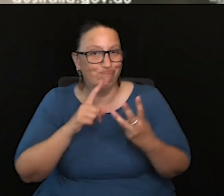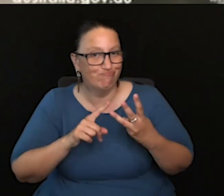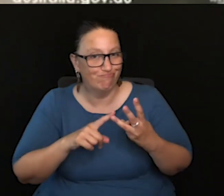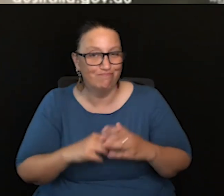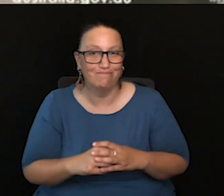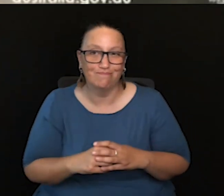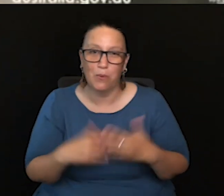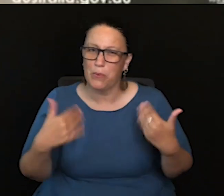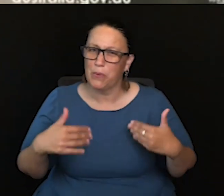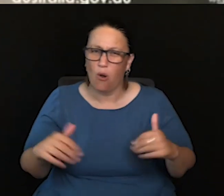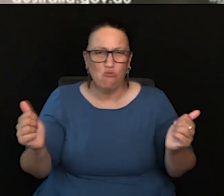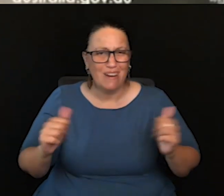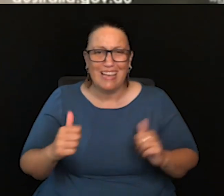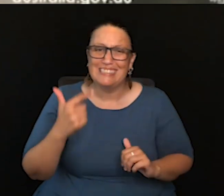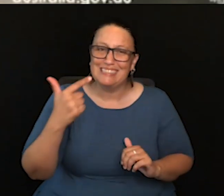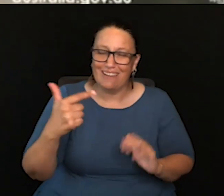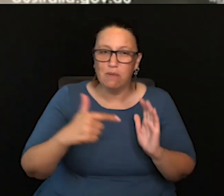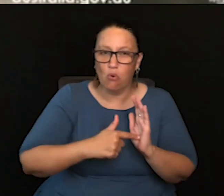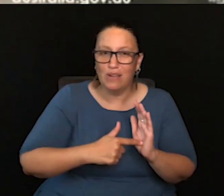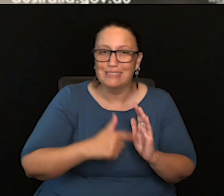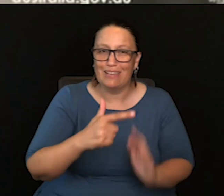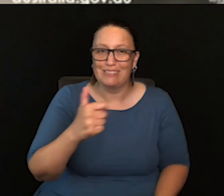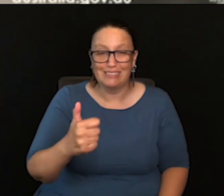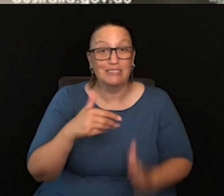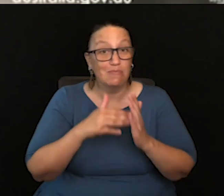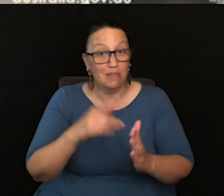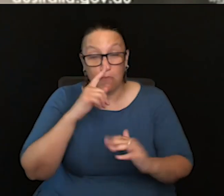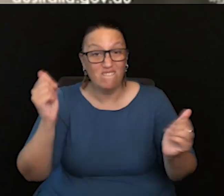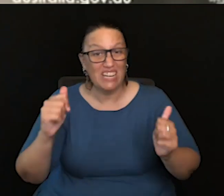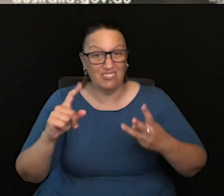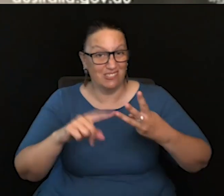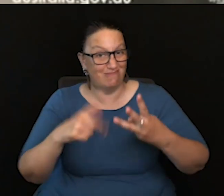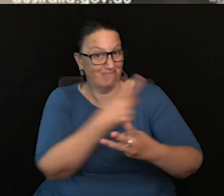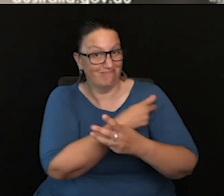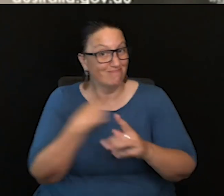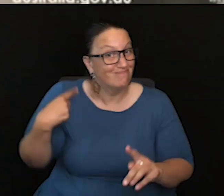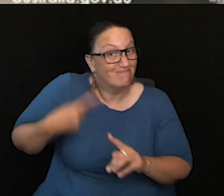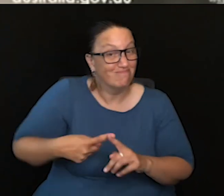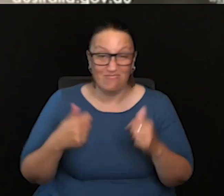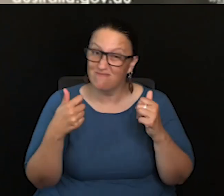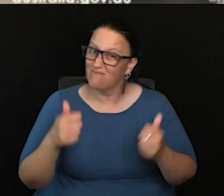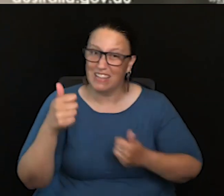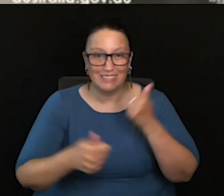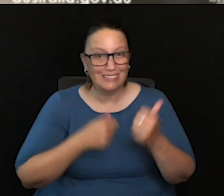we've had 7.75 million, 7.76 million people, who have had their boosters,